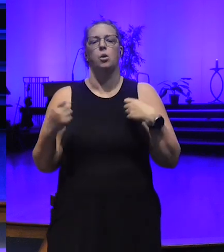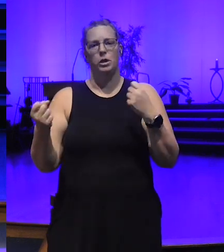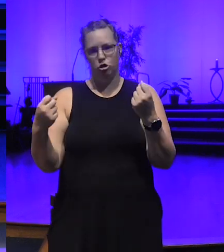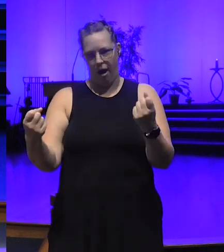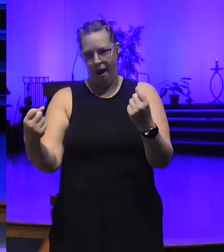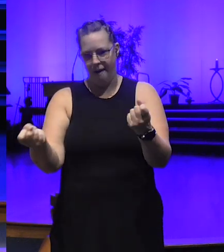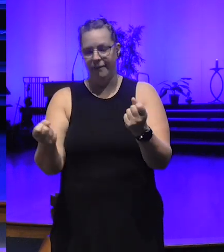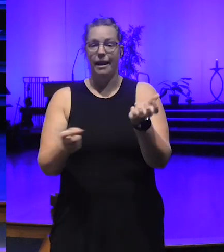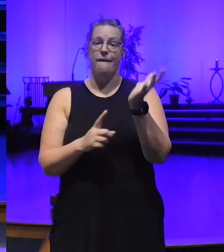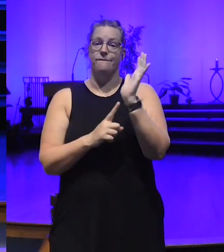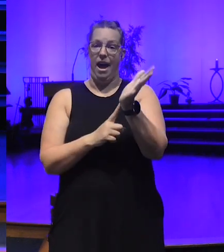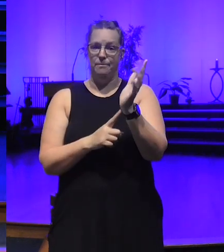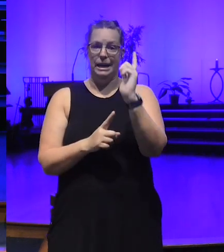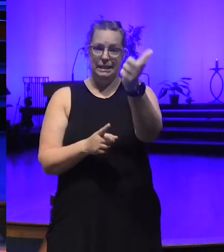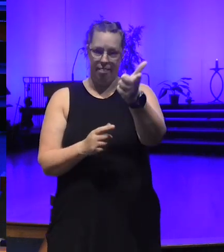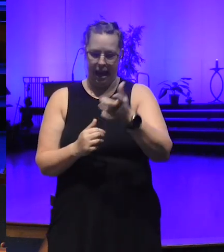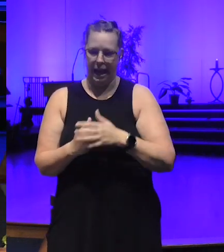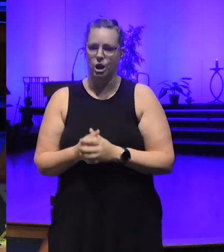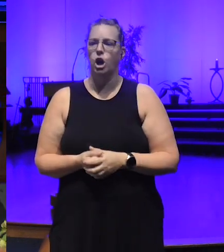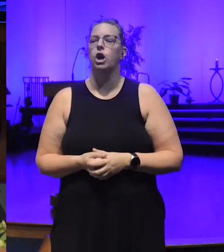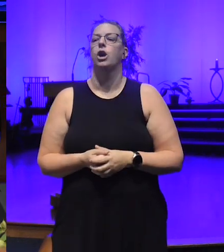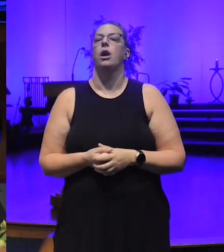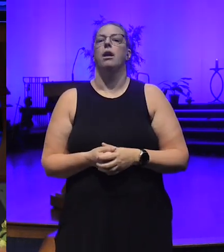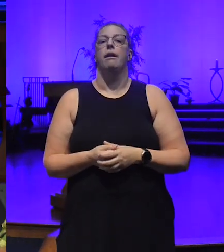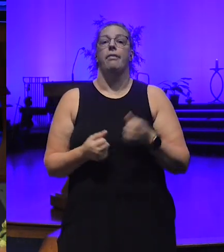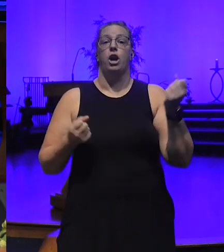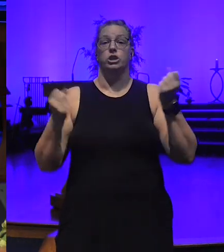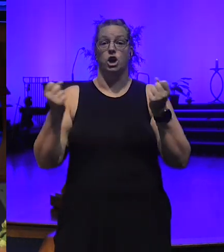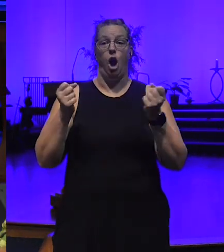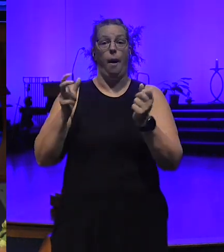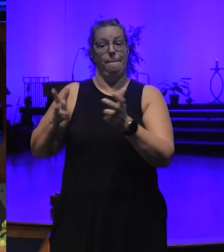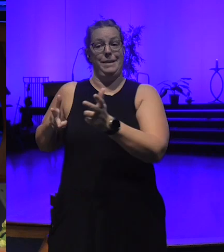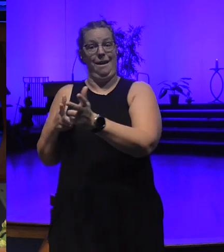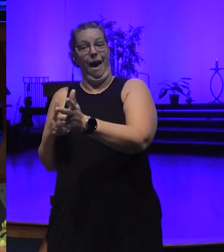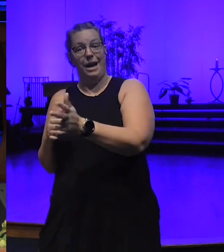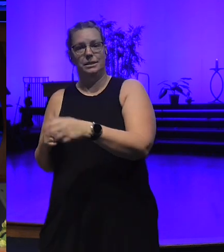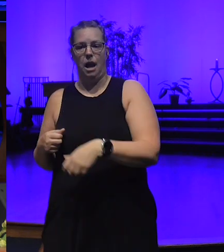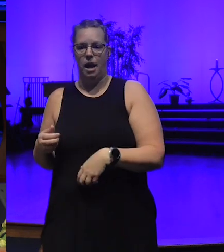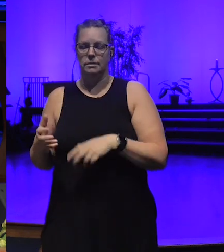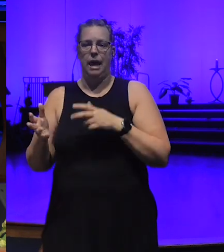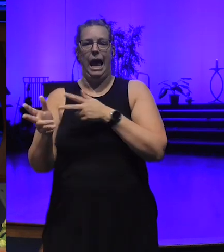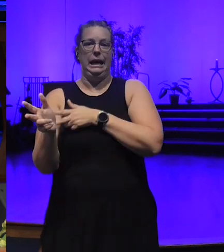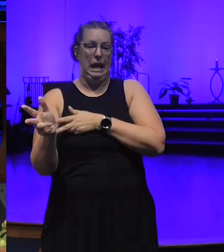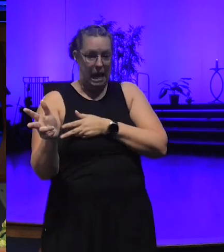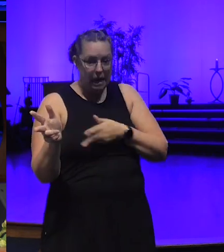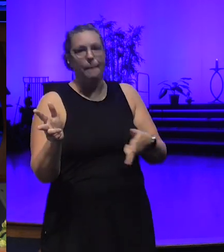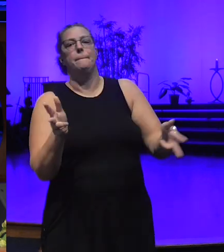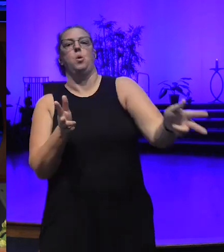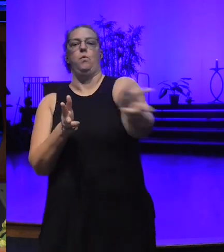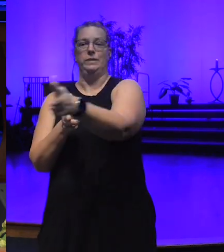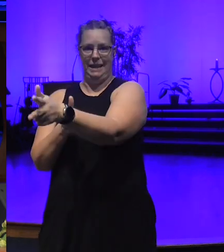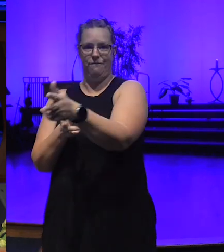5 minutes later uh there's a car behind us and it passes us up and moves in front did you see